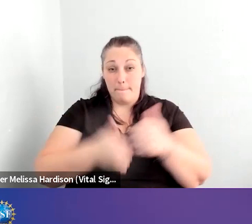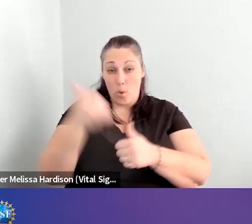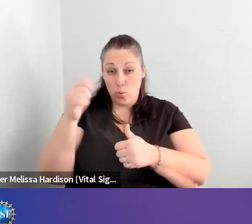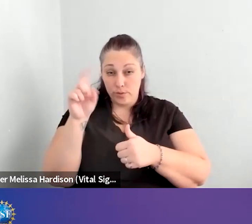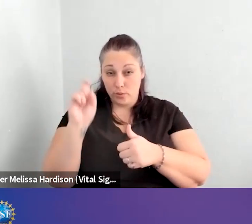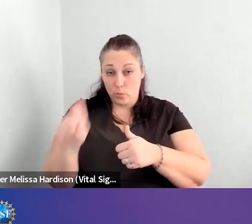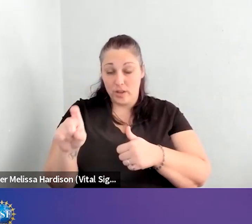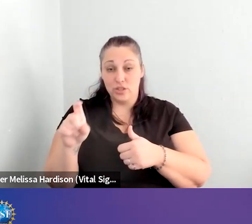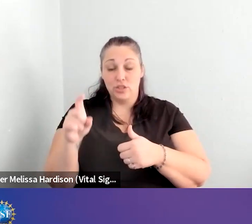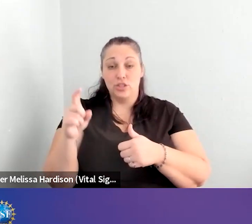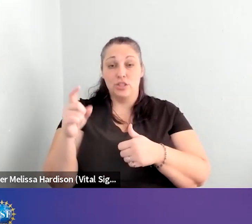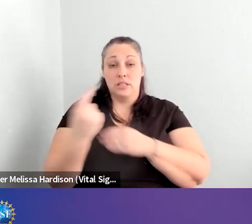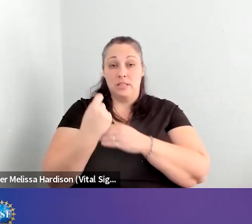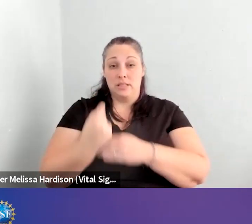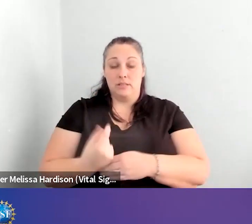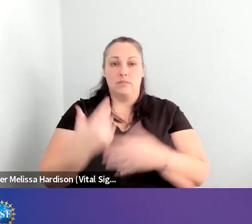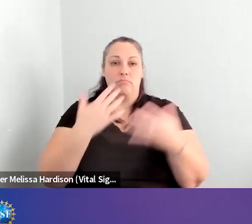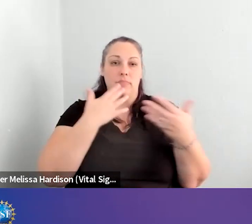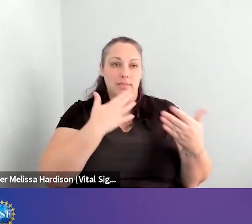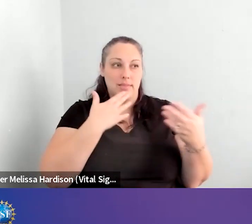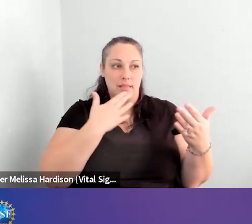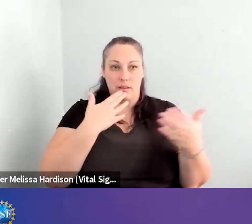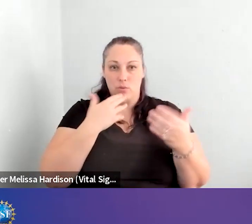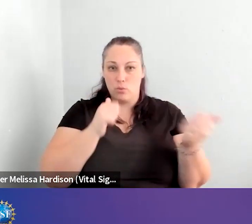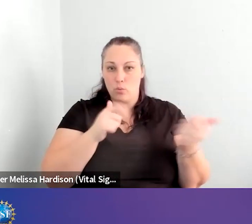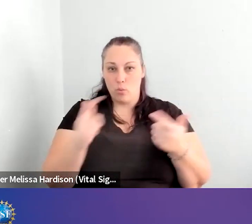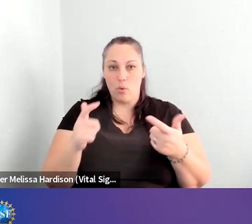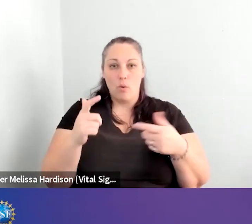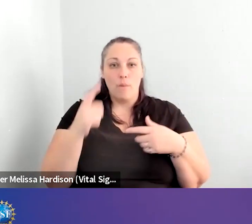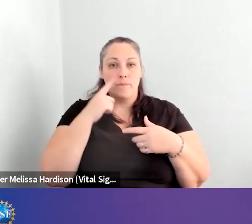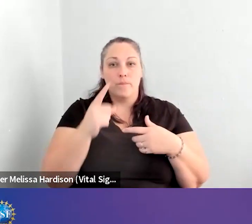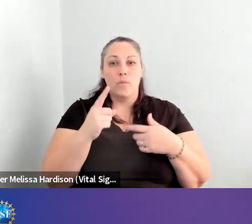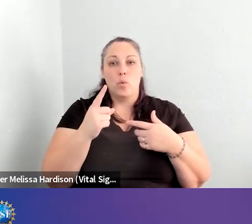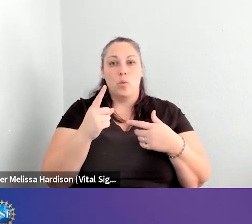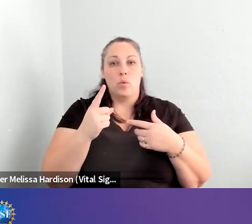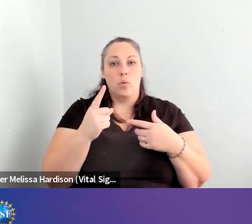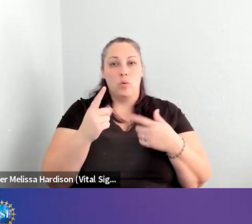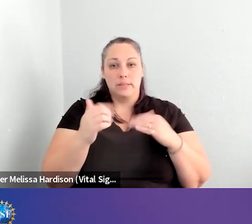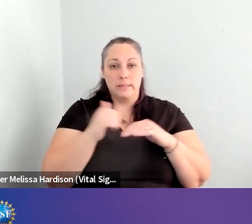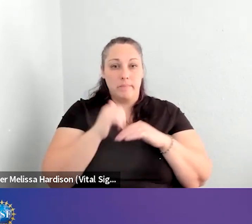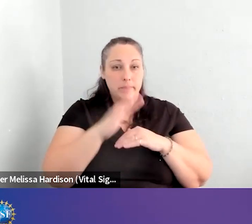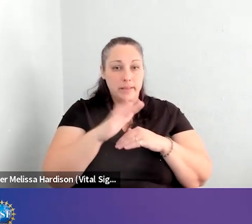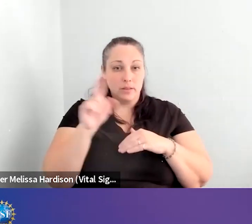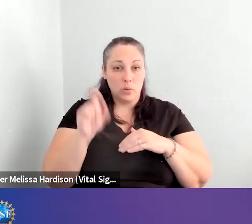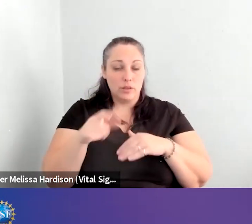So thank you. Thank you all, you know, for submitting all of those great questions and joining us today.